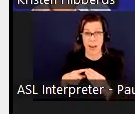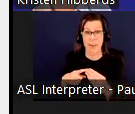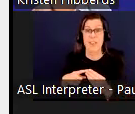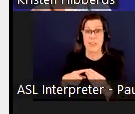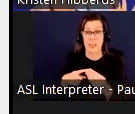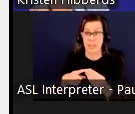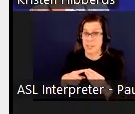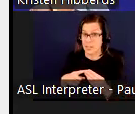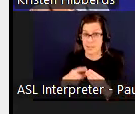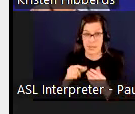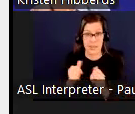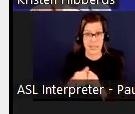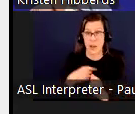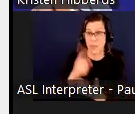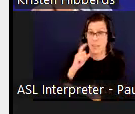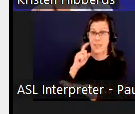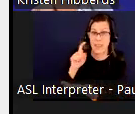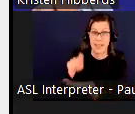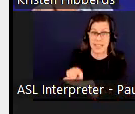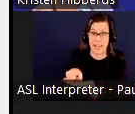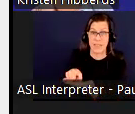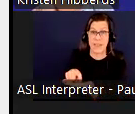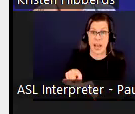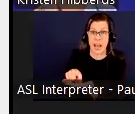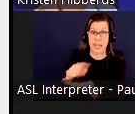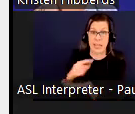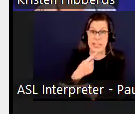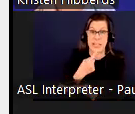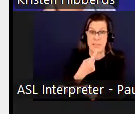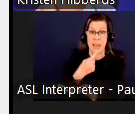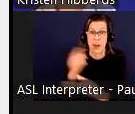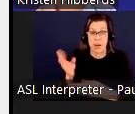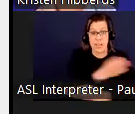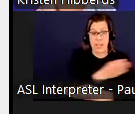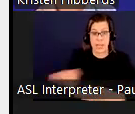because it was really meant to support that.